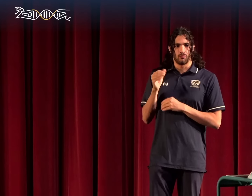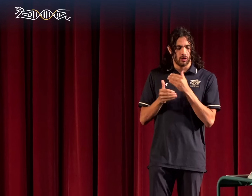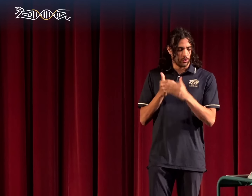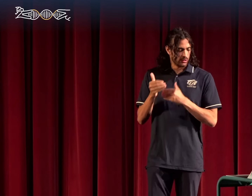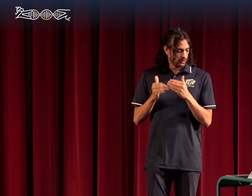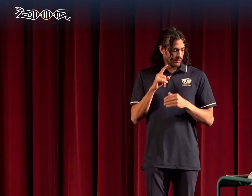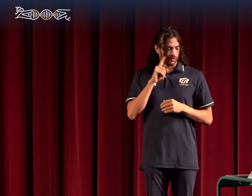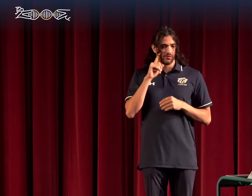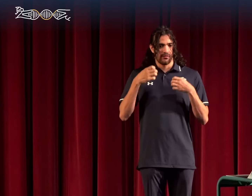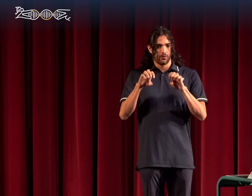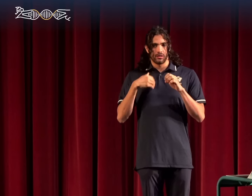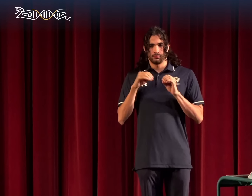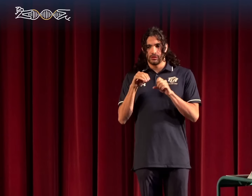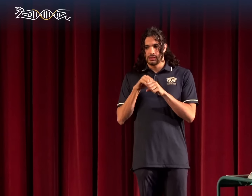That effort.